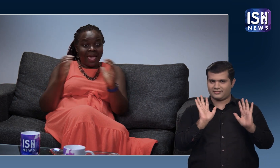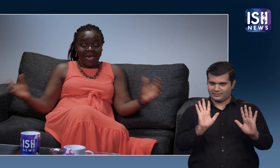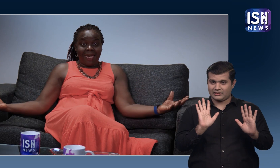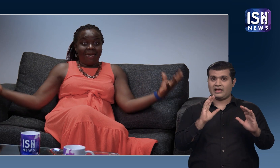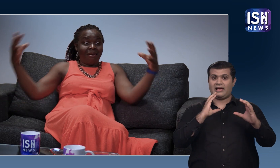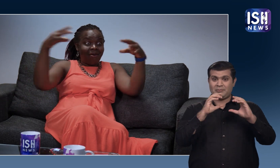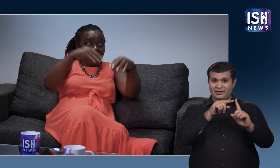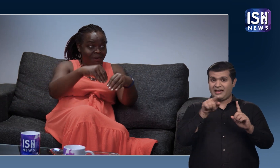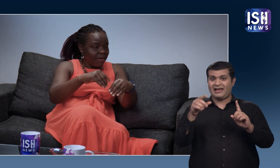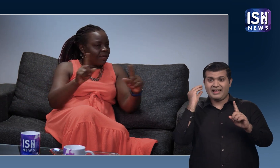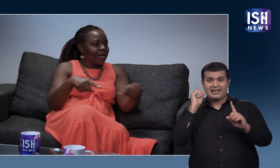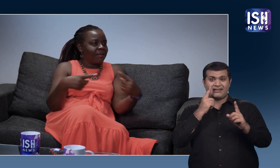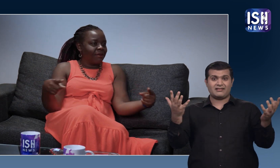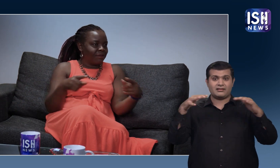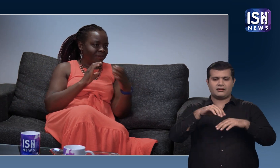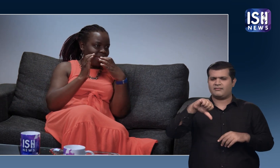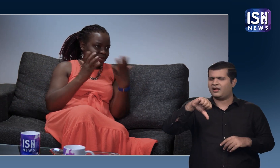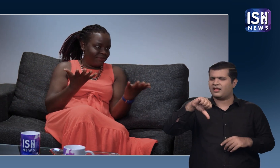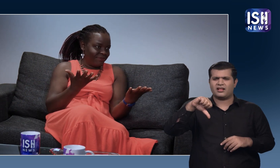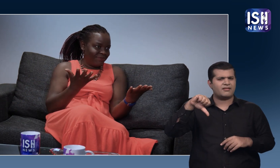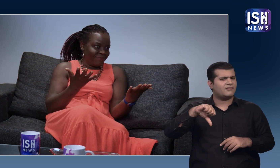By putting Deaf people with Hearing, they are unable to communicate.